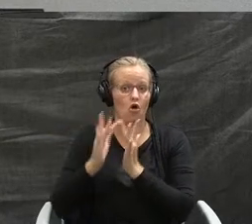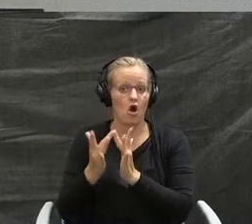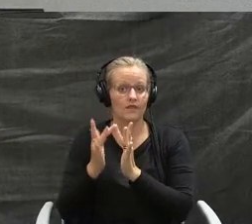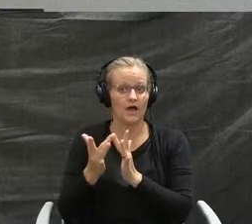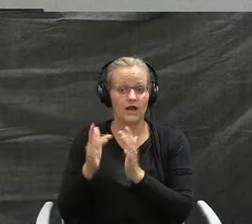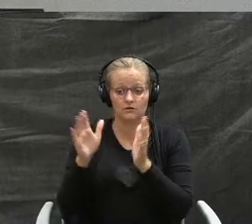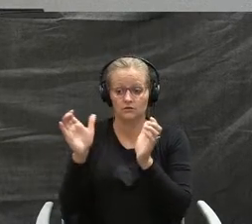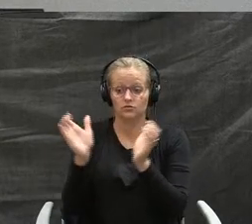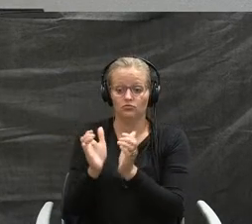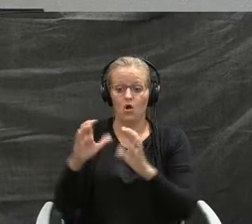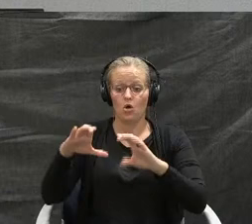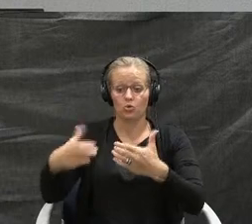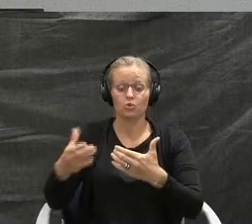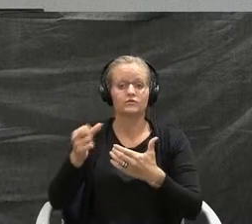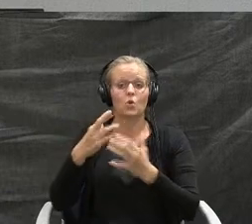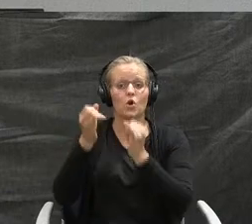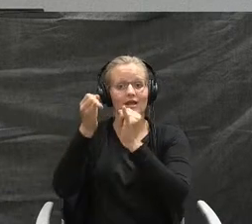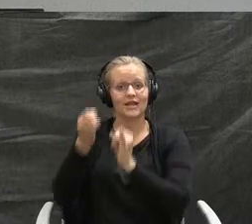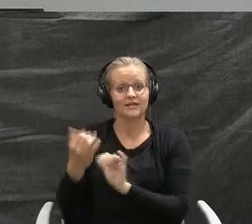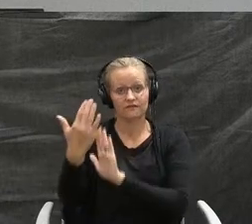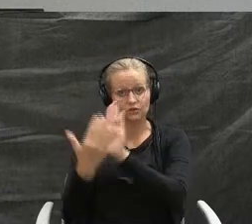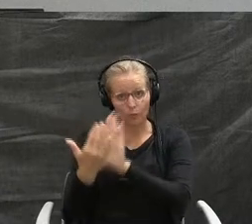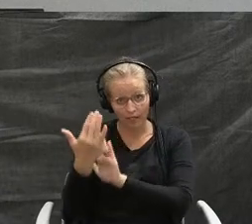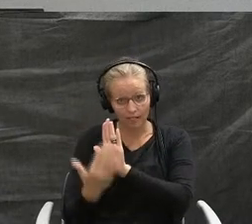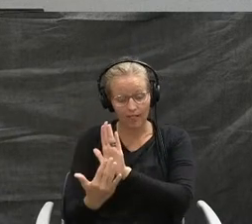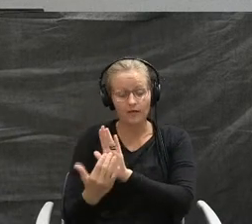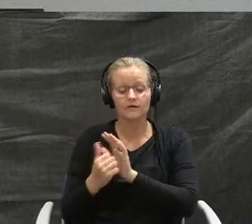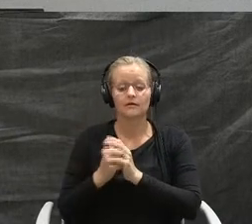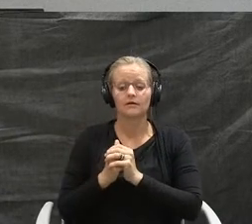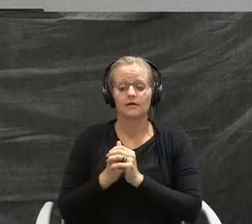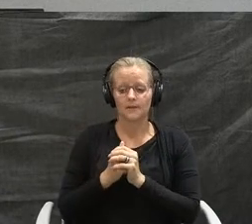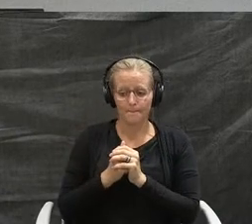as most districts, I think, across the country have gotten